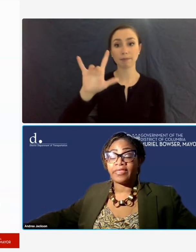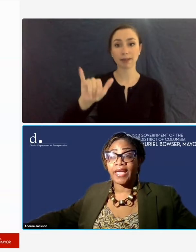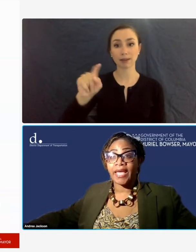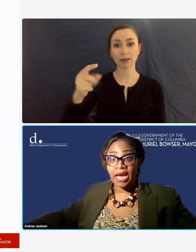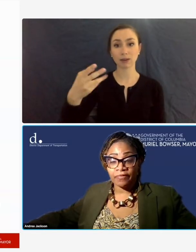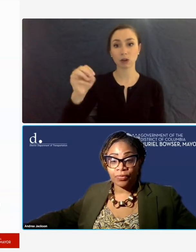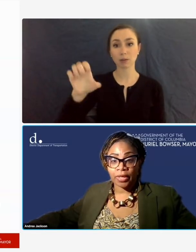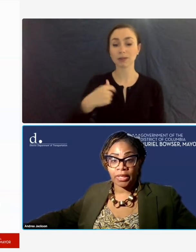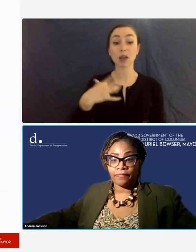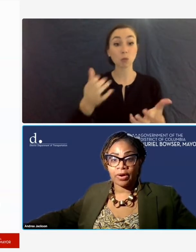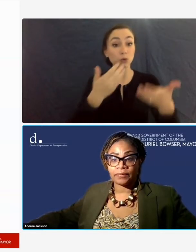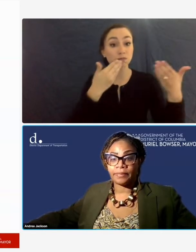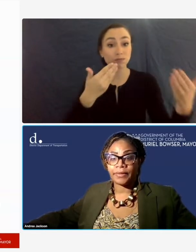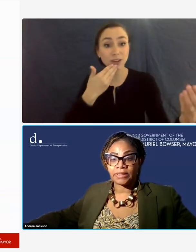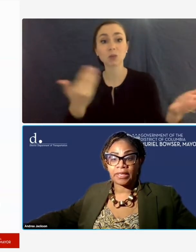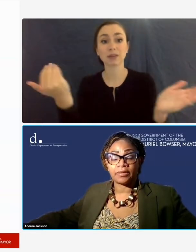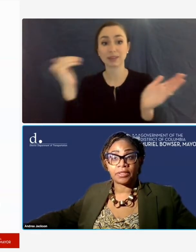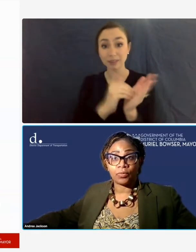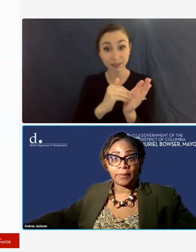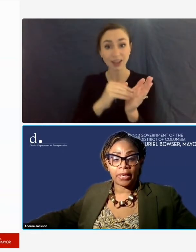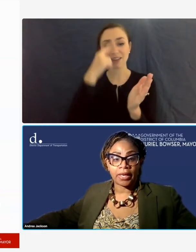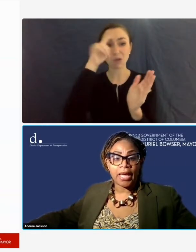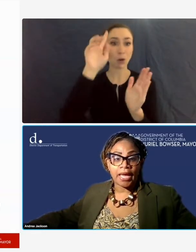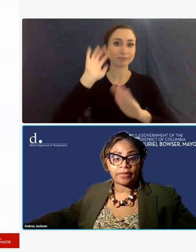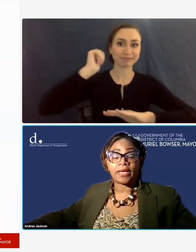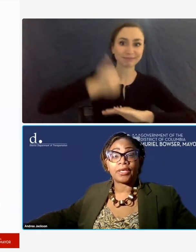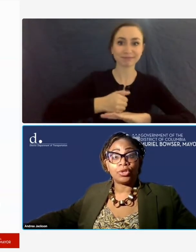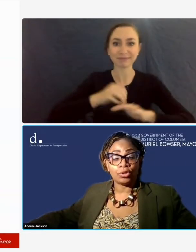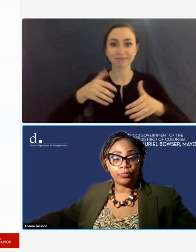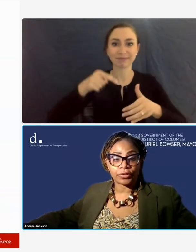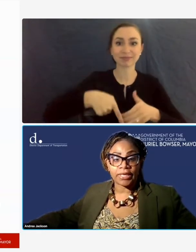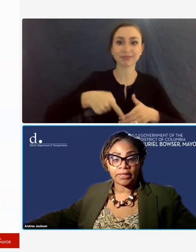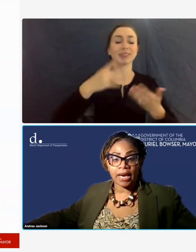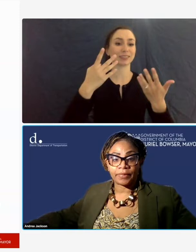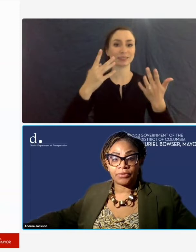everyone involved in putting together this webinar and thank you for taking the opportunity out of